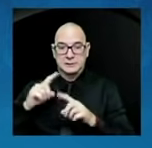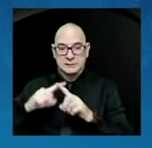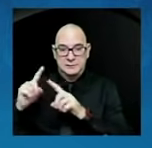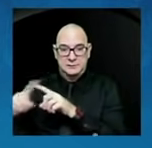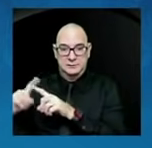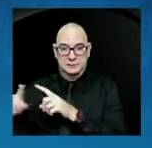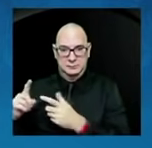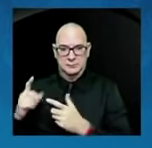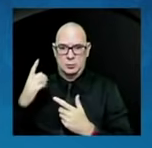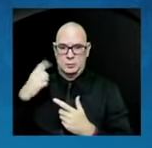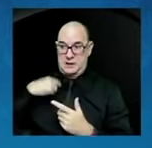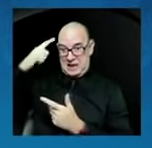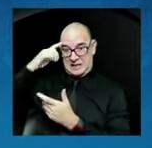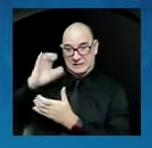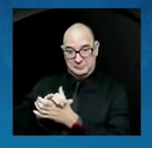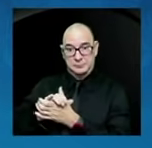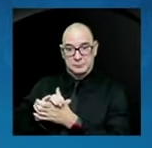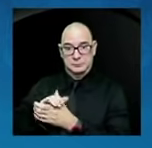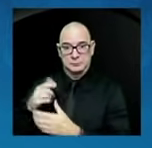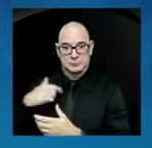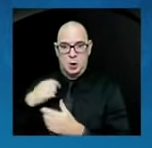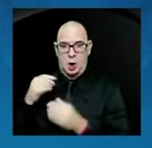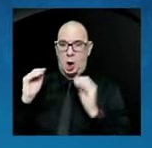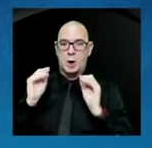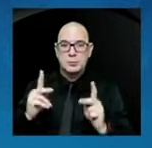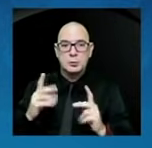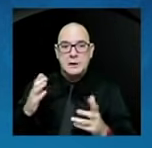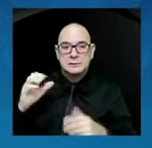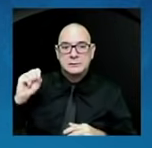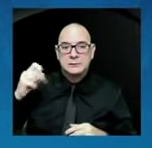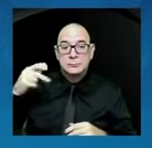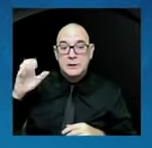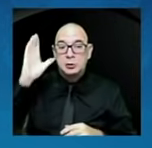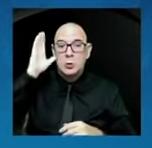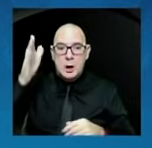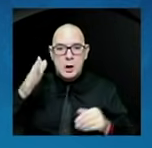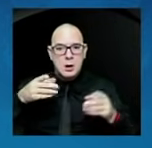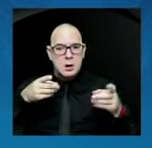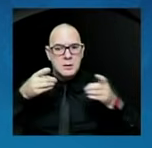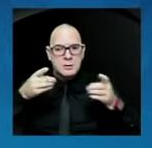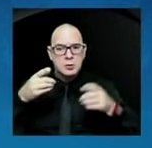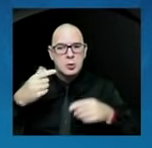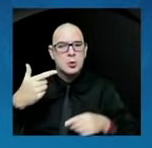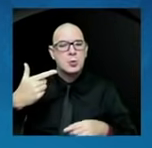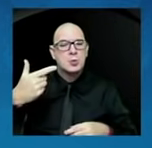DEFINE THE 20th CENTURY, I